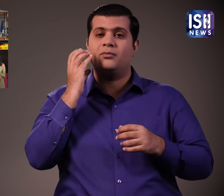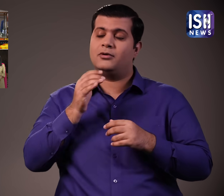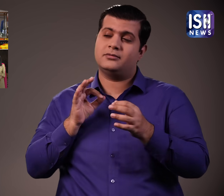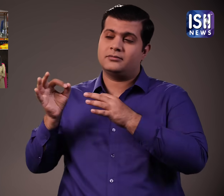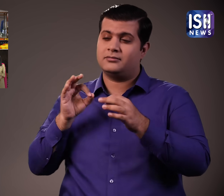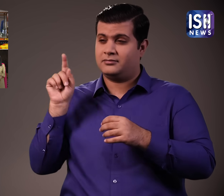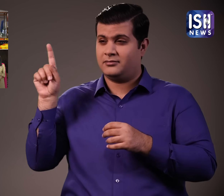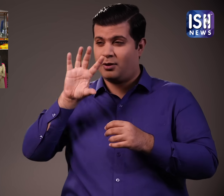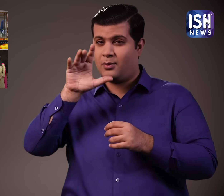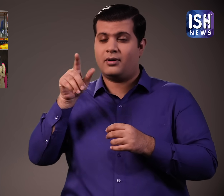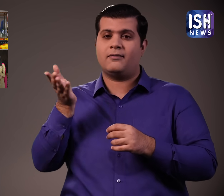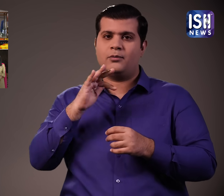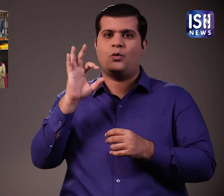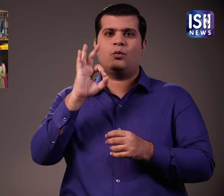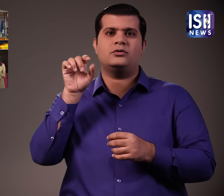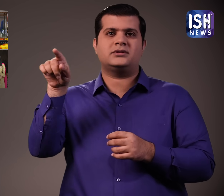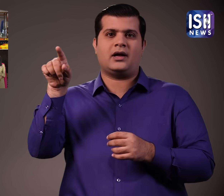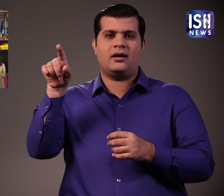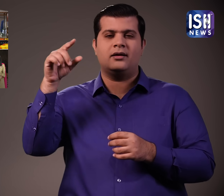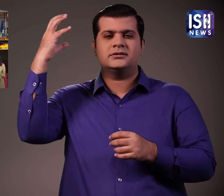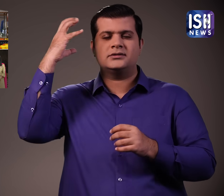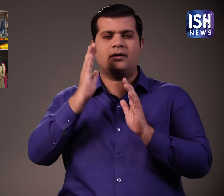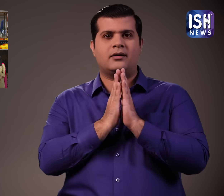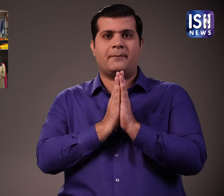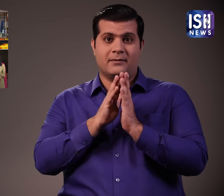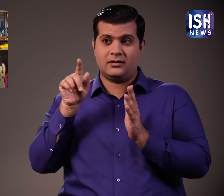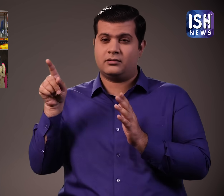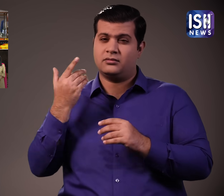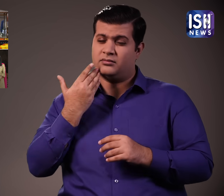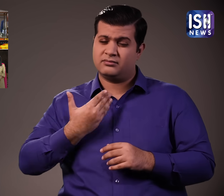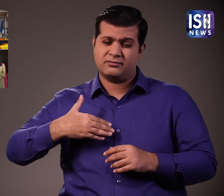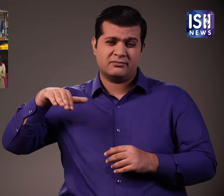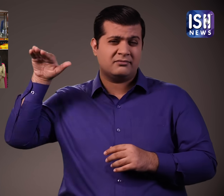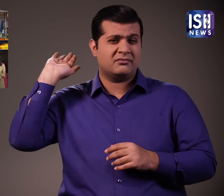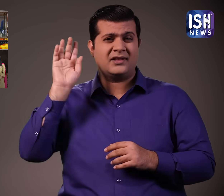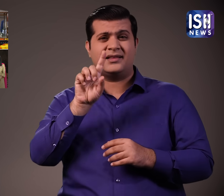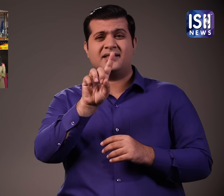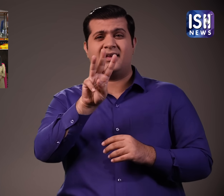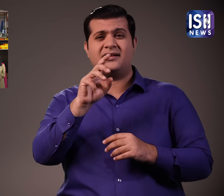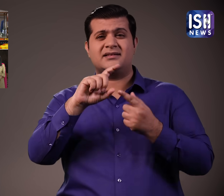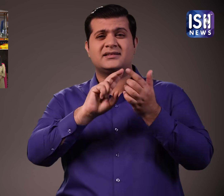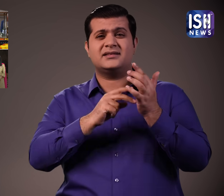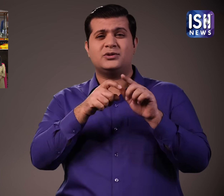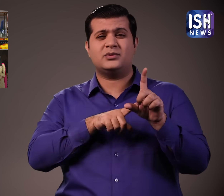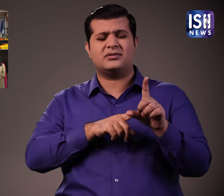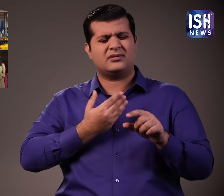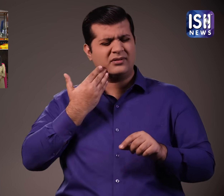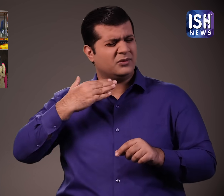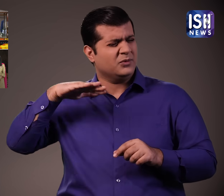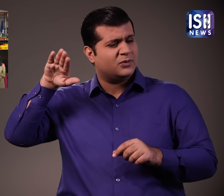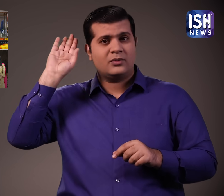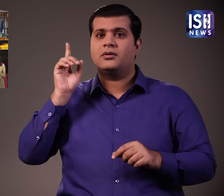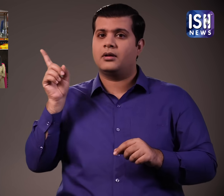PM Modi explained him that it was the wheel of the 13th century Konark Sun Temple of Odisha.